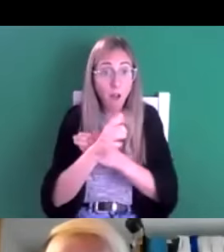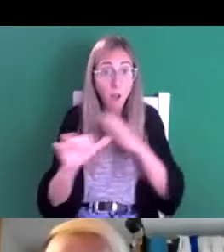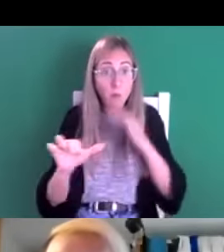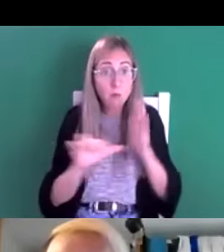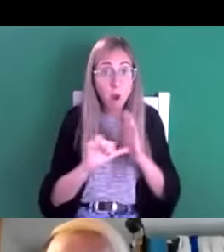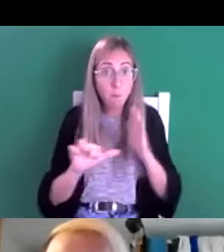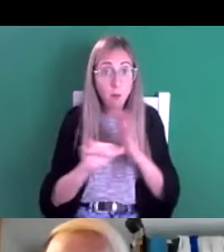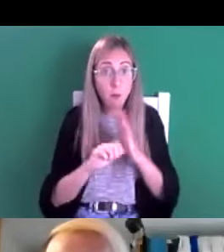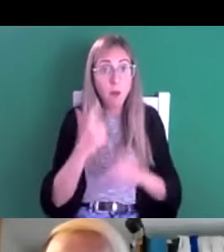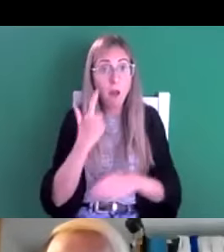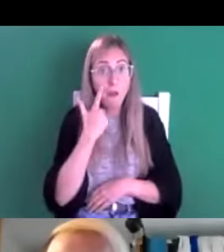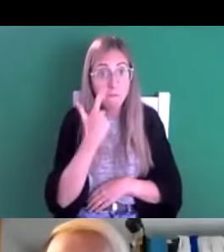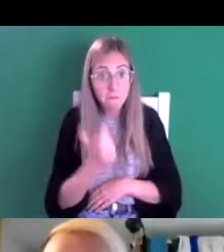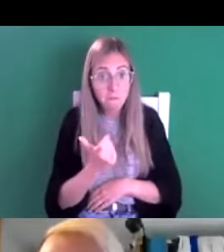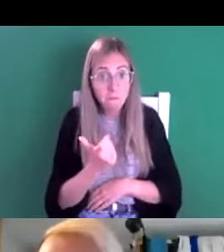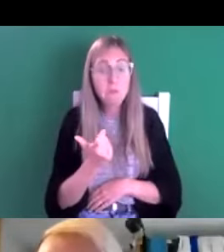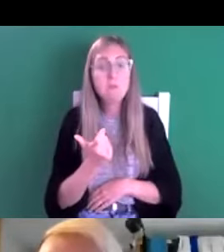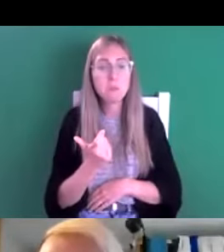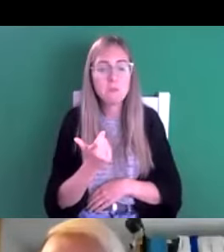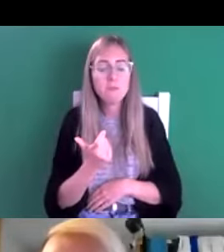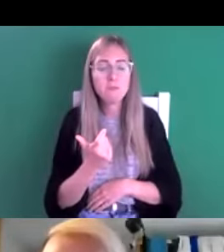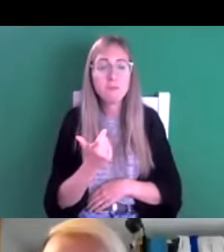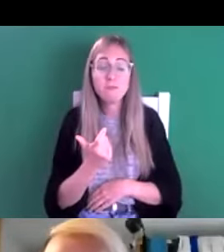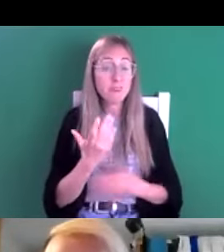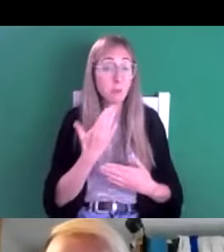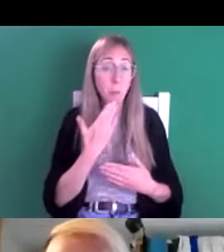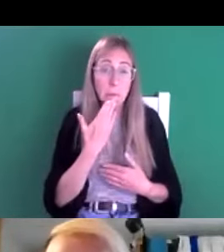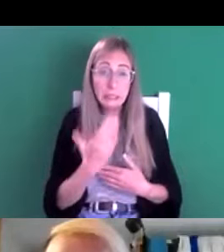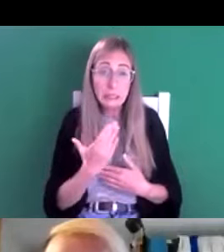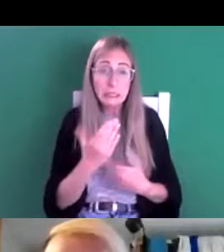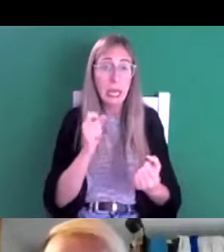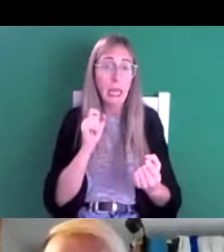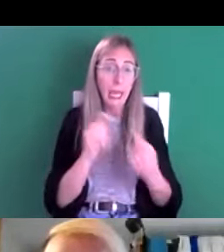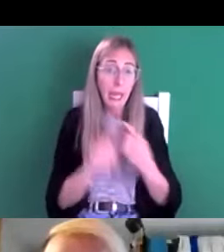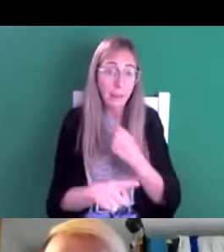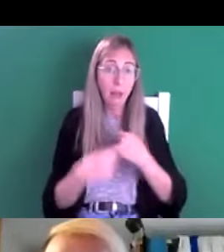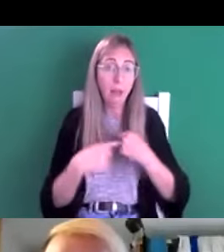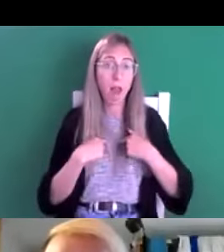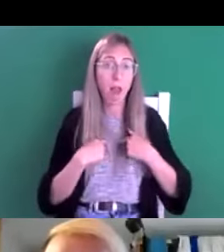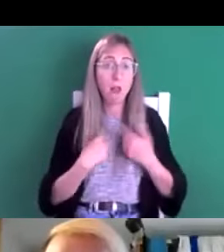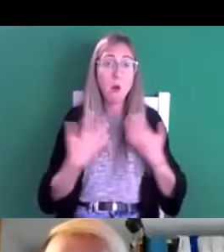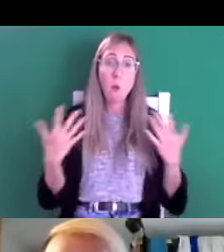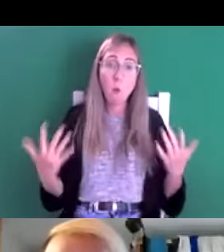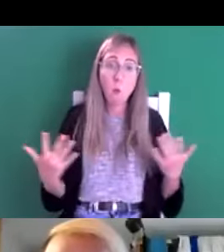of it then you can email me or esther and say send me the brochure and we'll send it to you